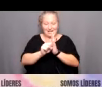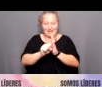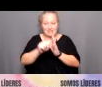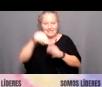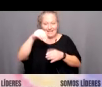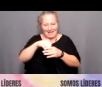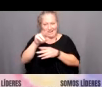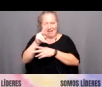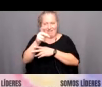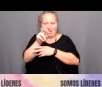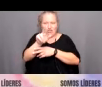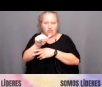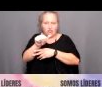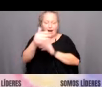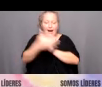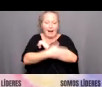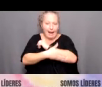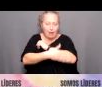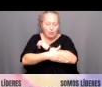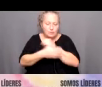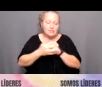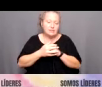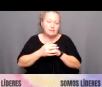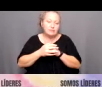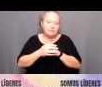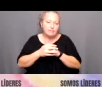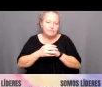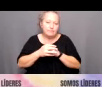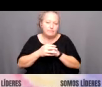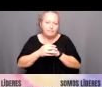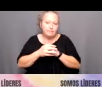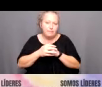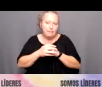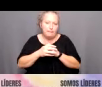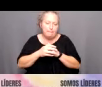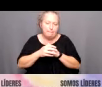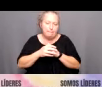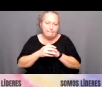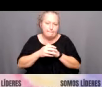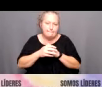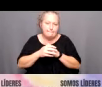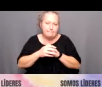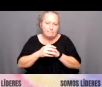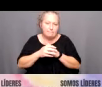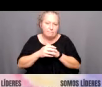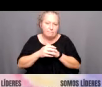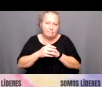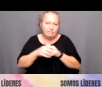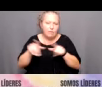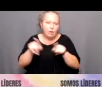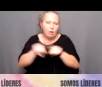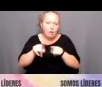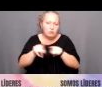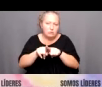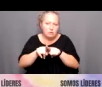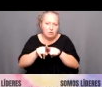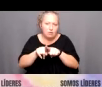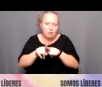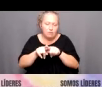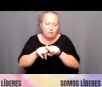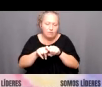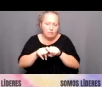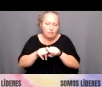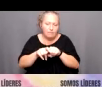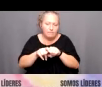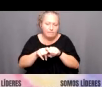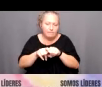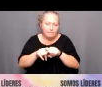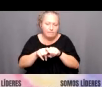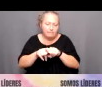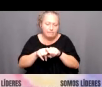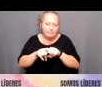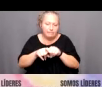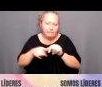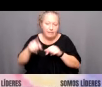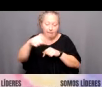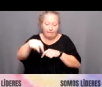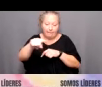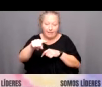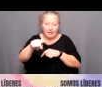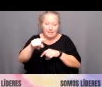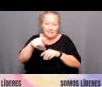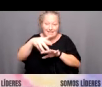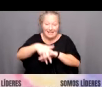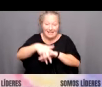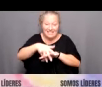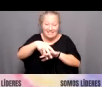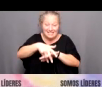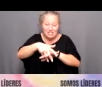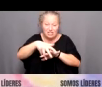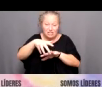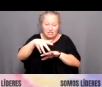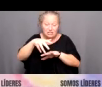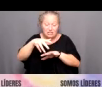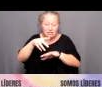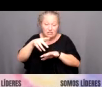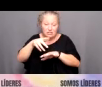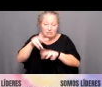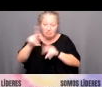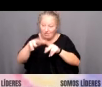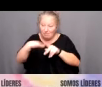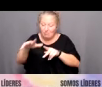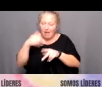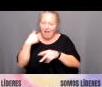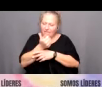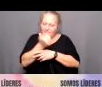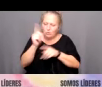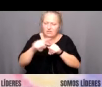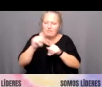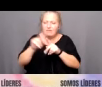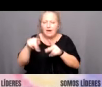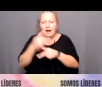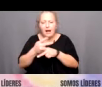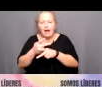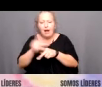there are several types, and we also know that in the statistics that